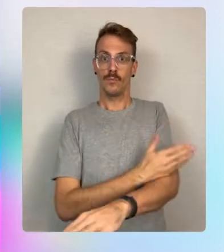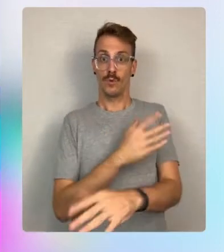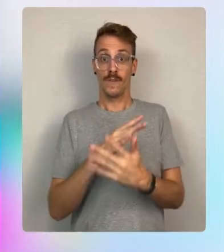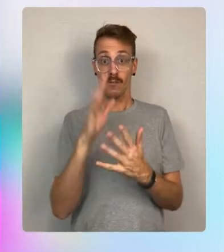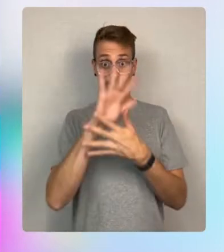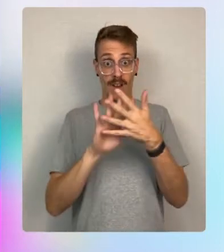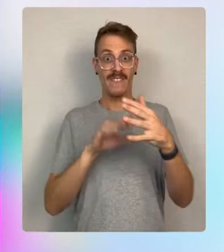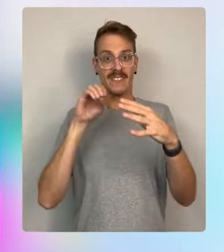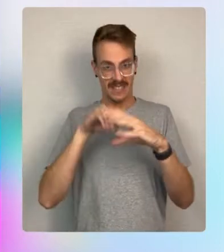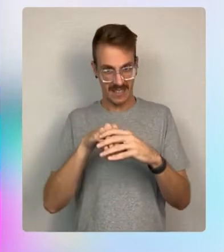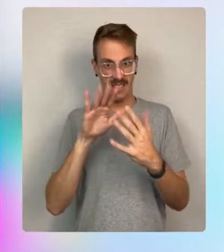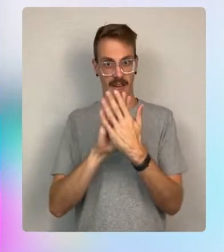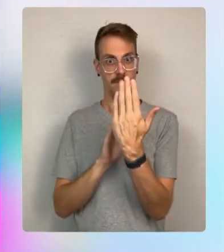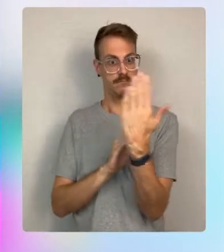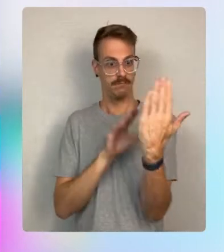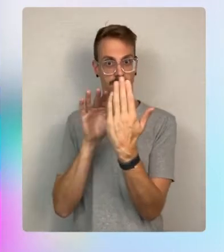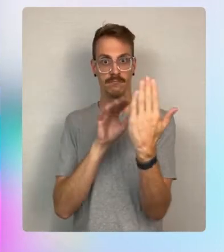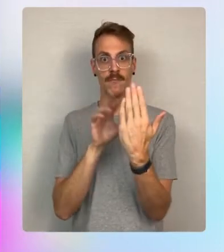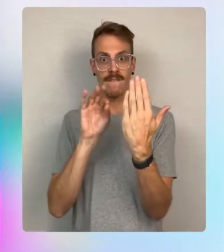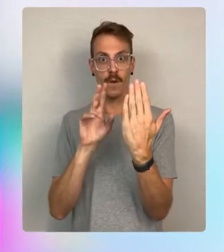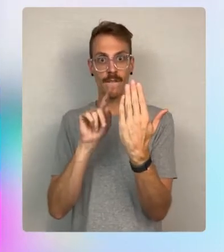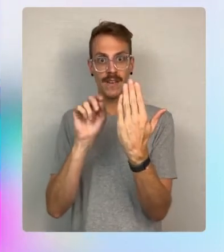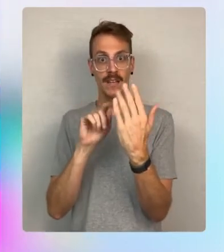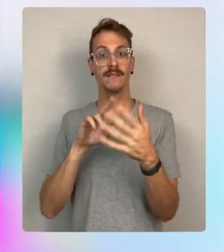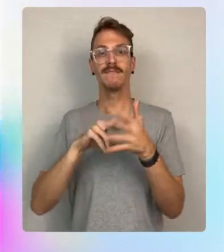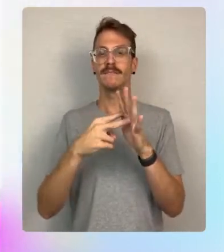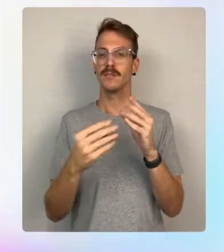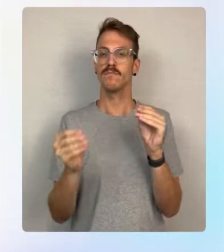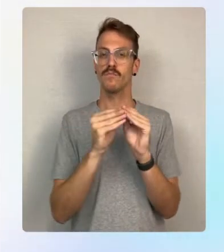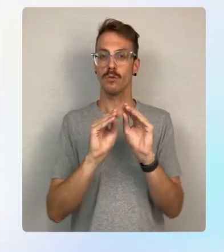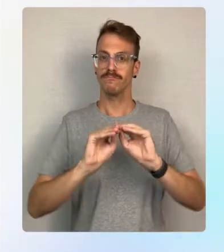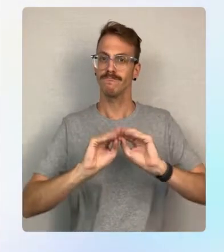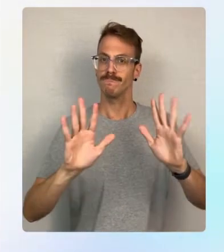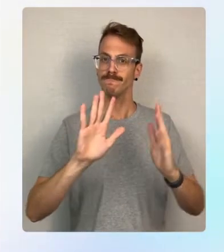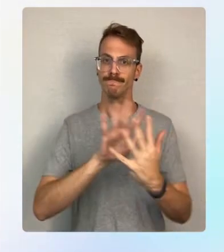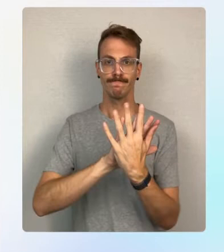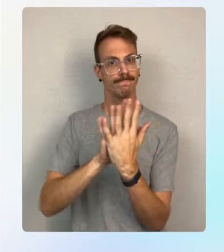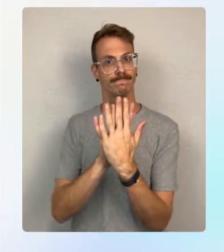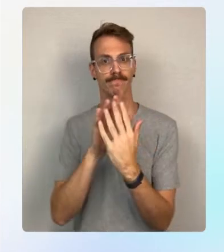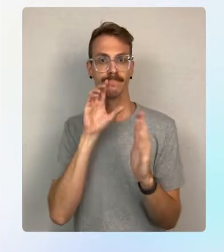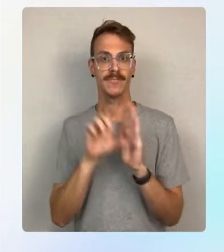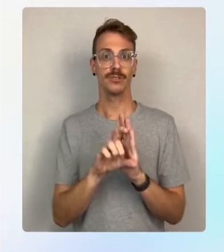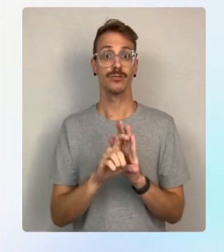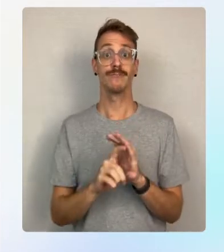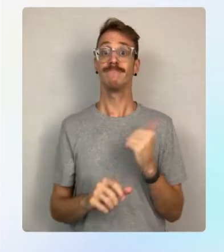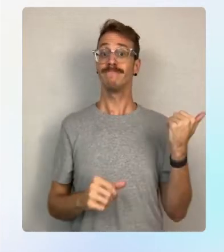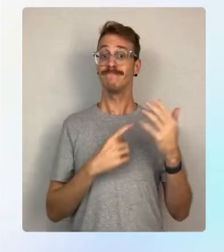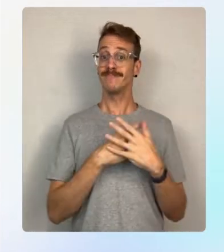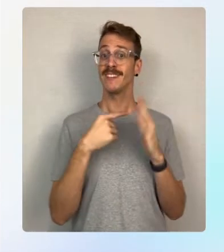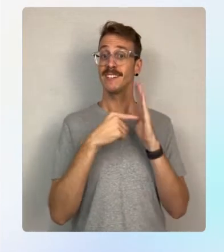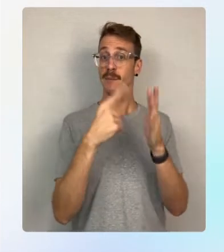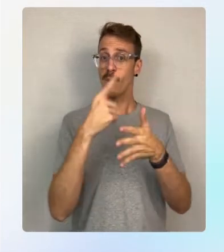creating sharp and crisper images. Here is an example of what we measured